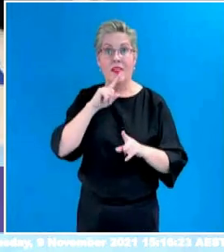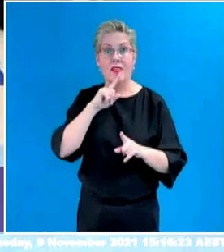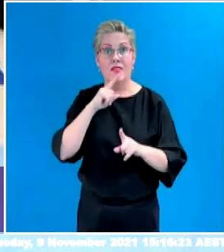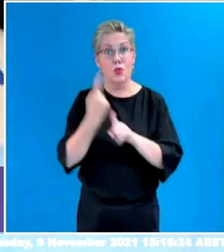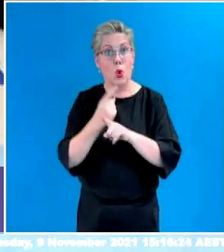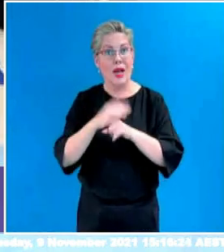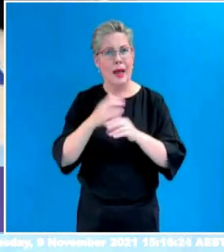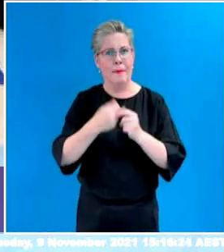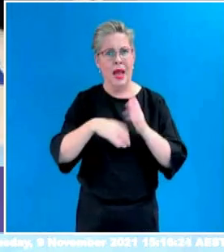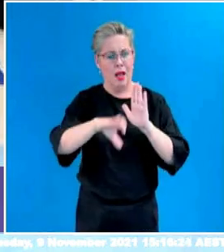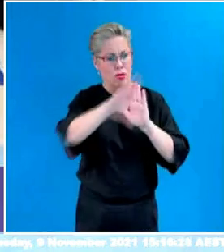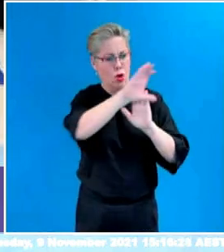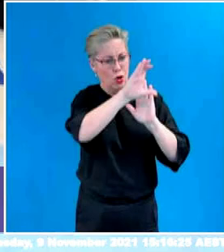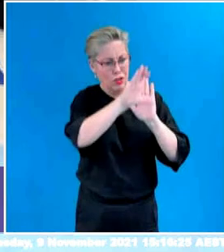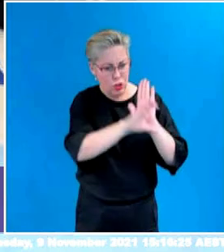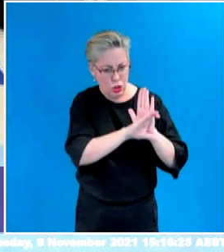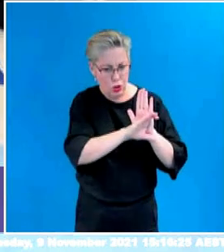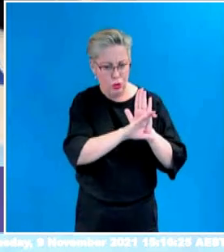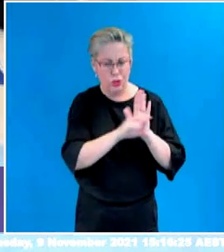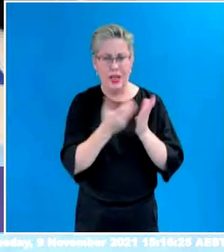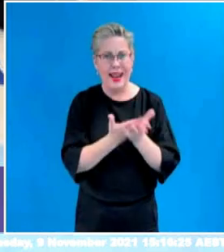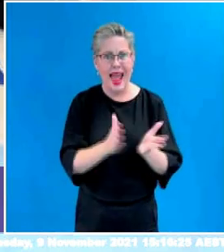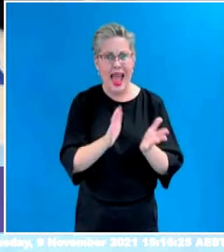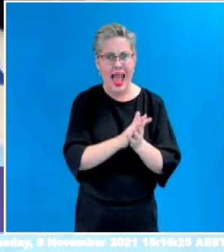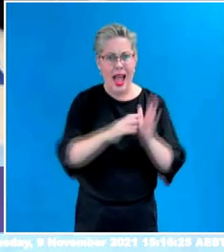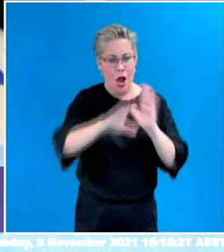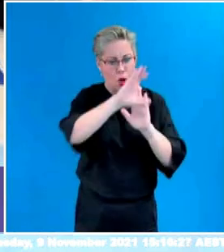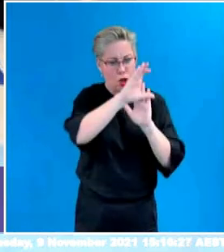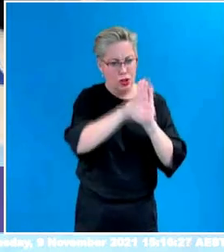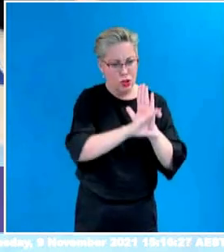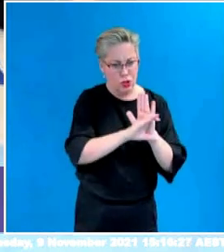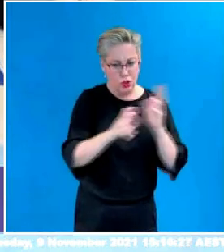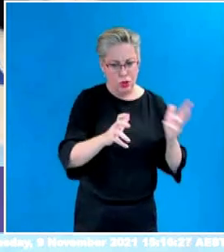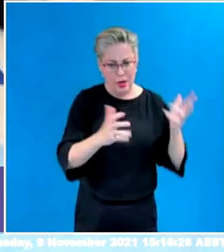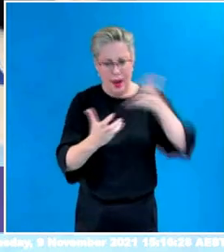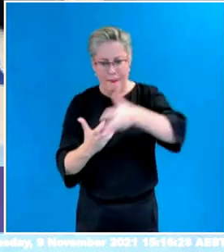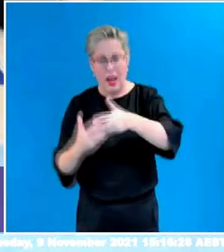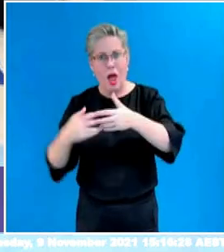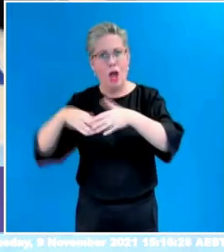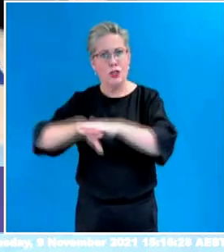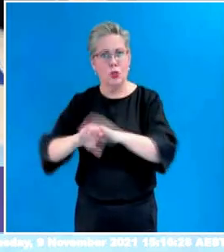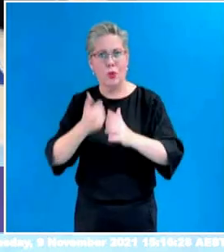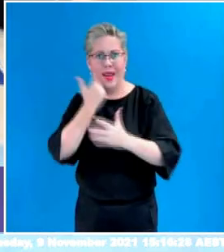an activity and having a relevant head of power, for example in relation to